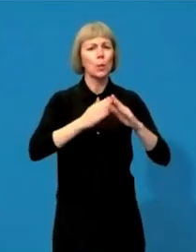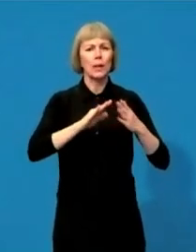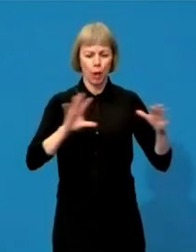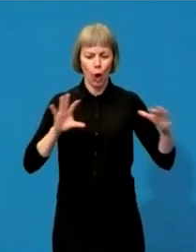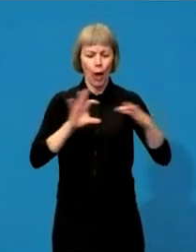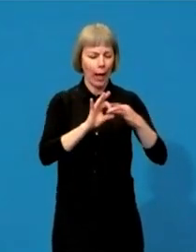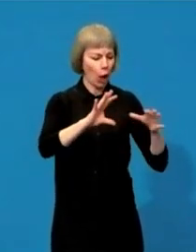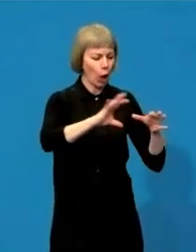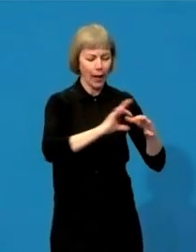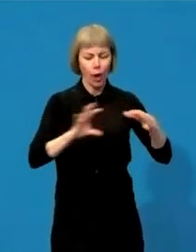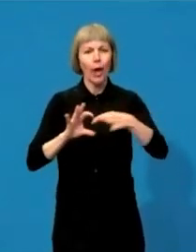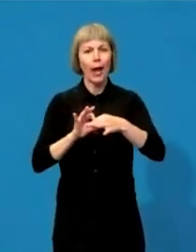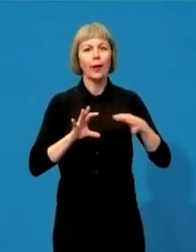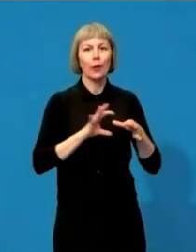central southern Kimberley of Western Australia.